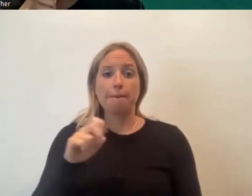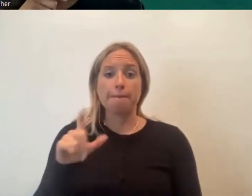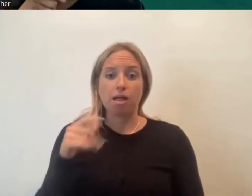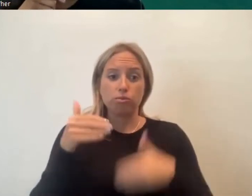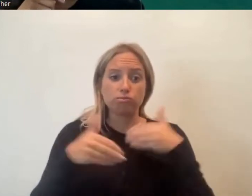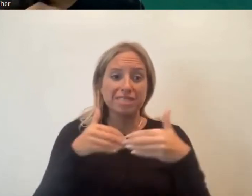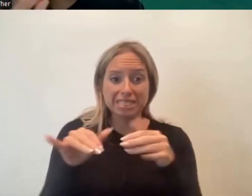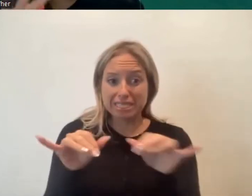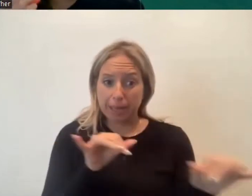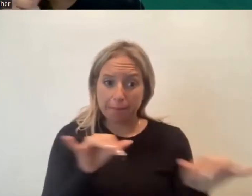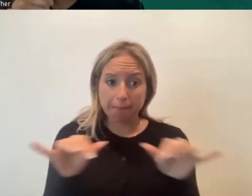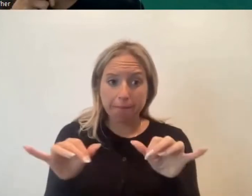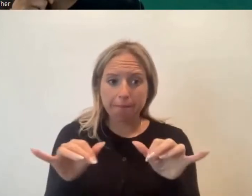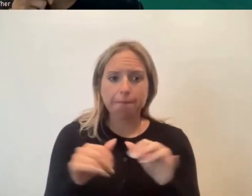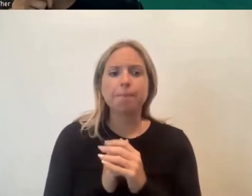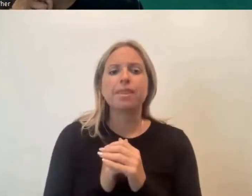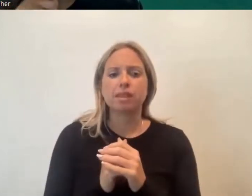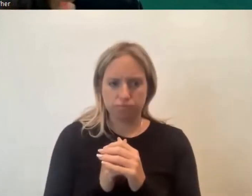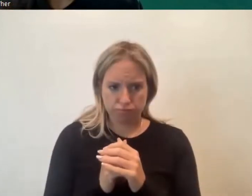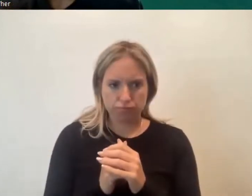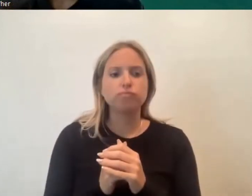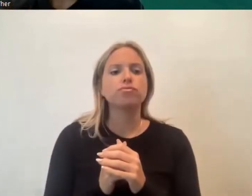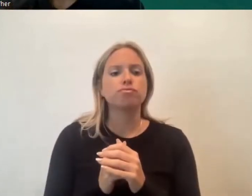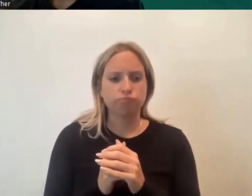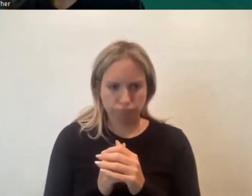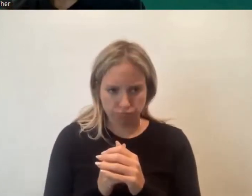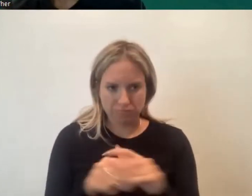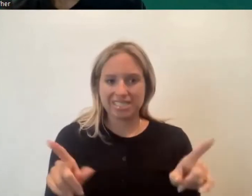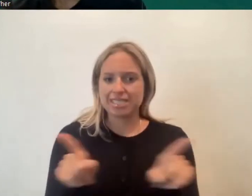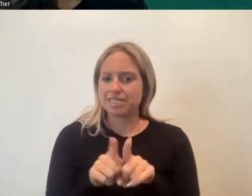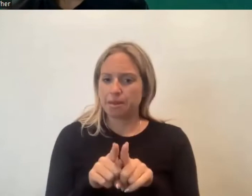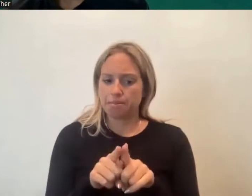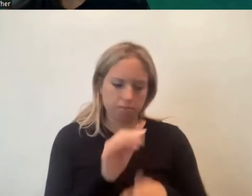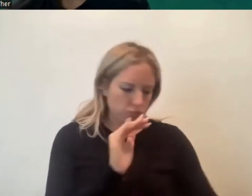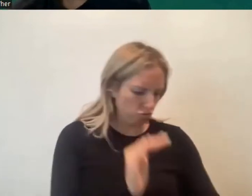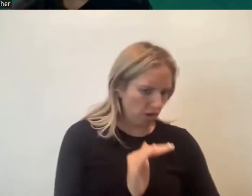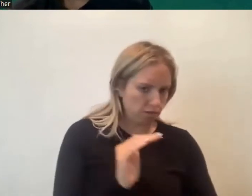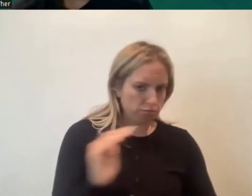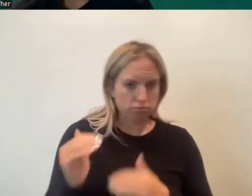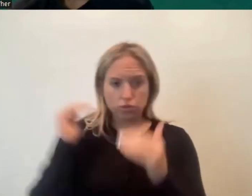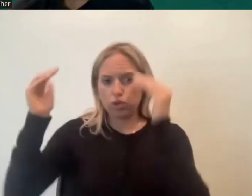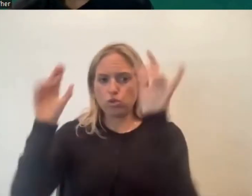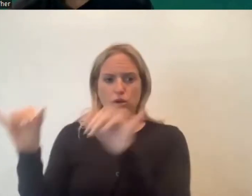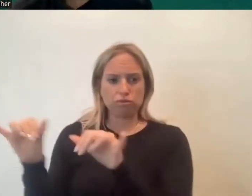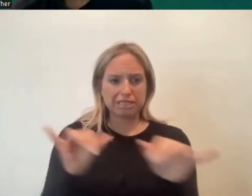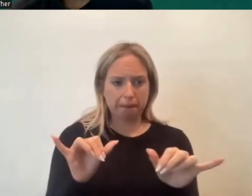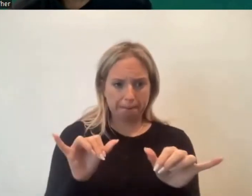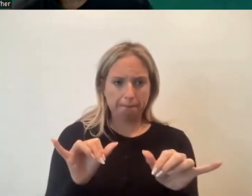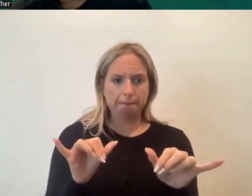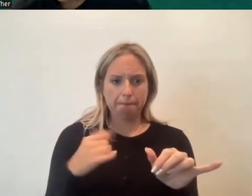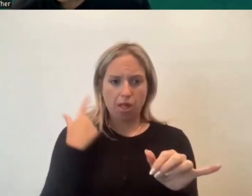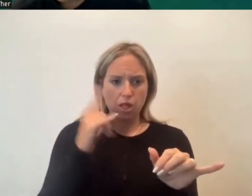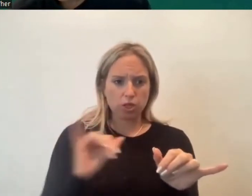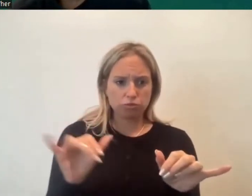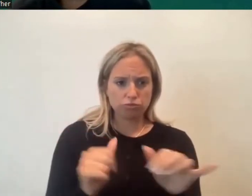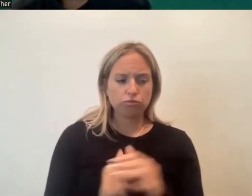Mike: Yeah, it is, Tadra. It's almost identical. Tadra: Okay. All right.